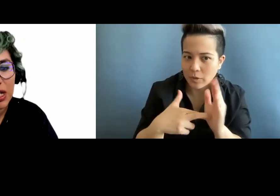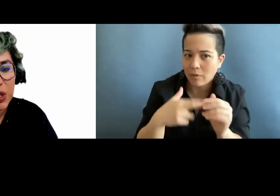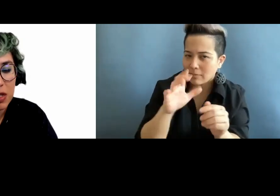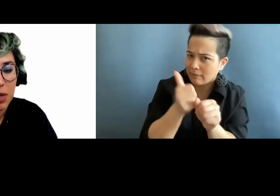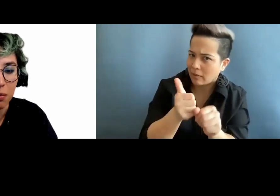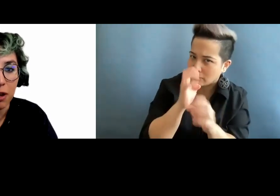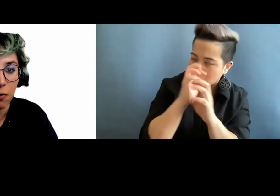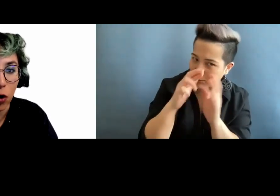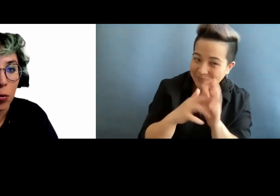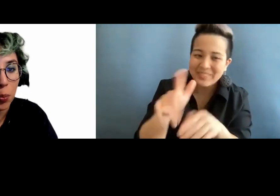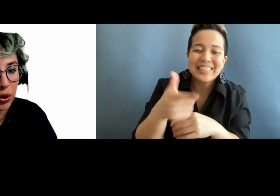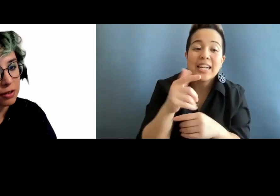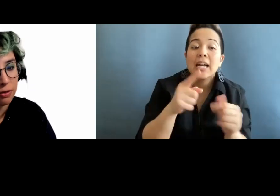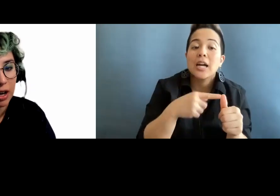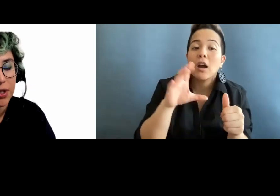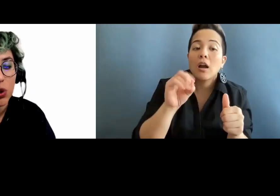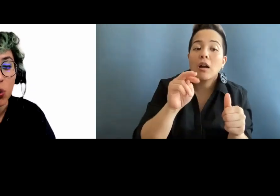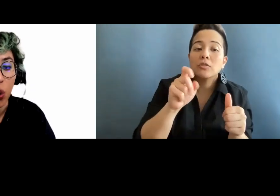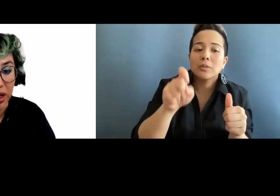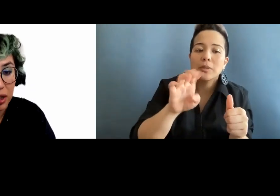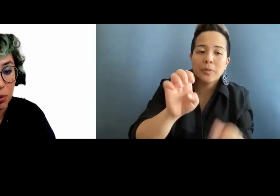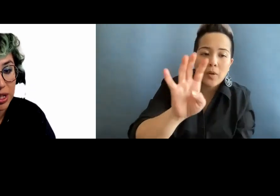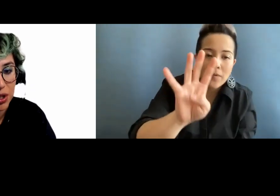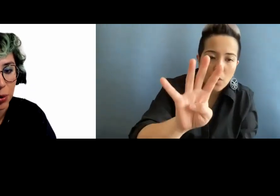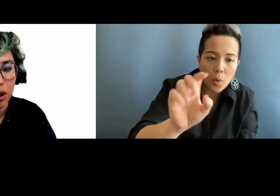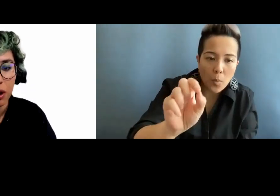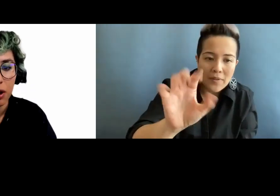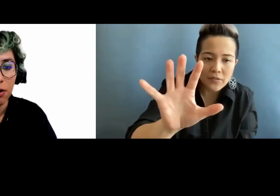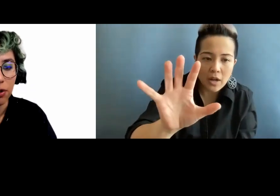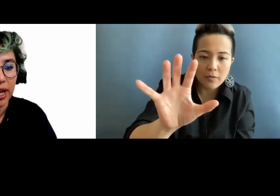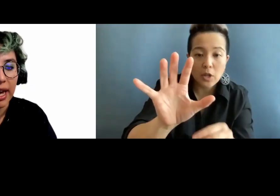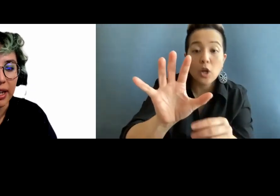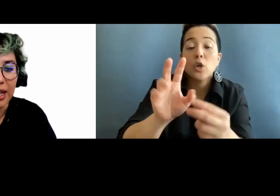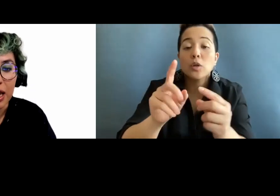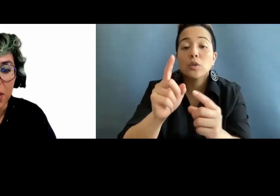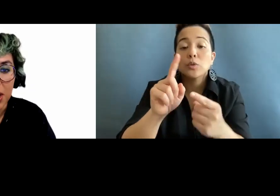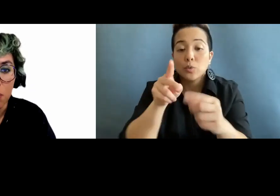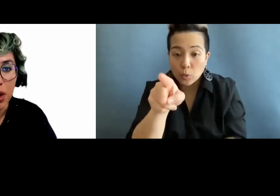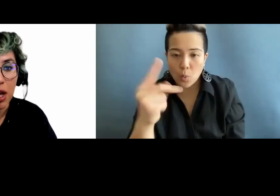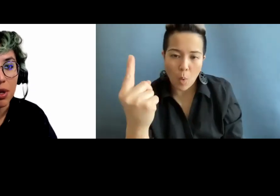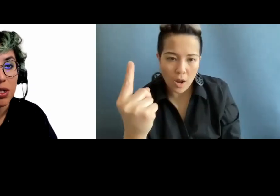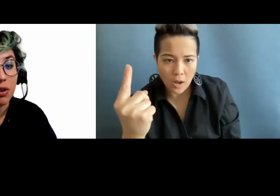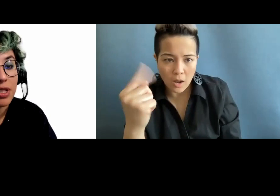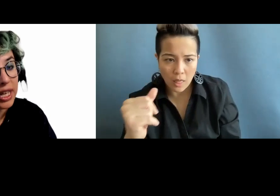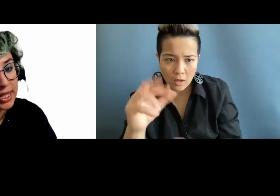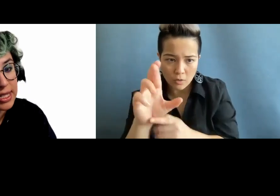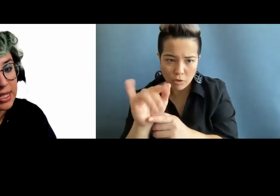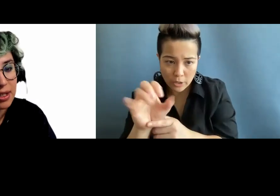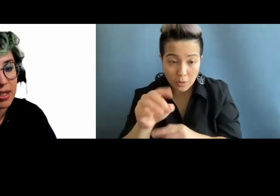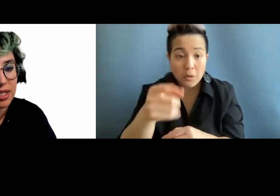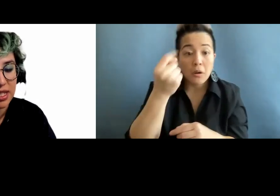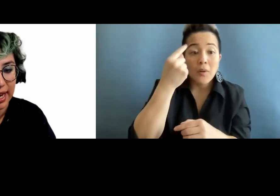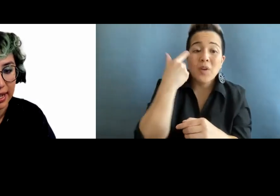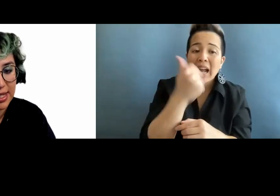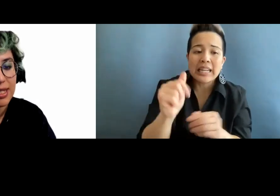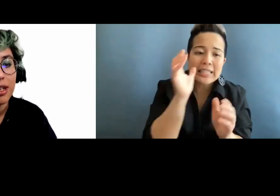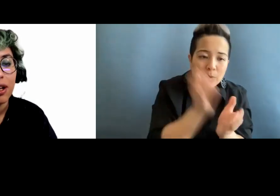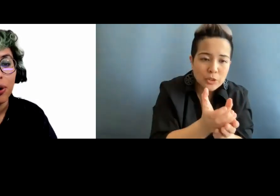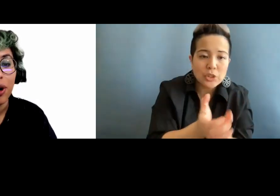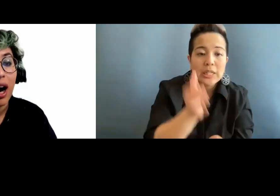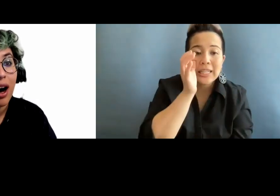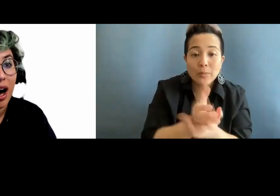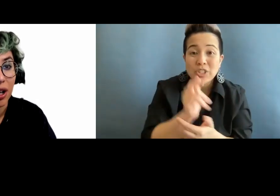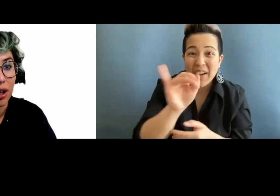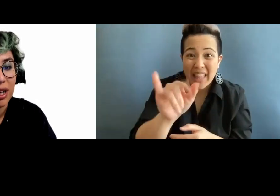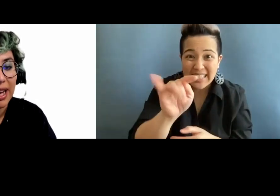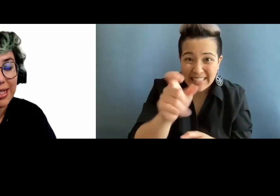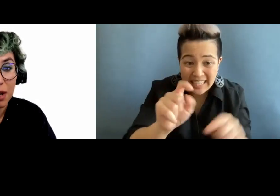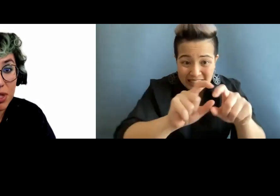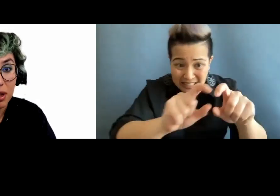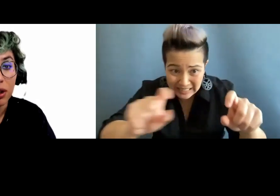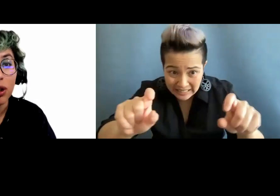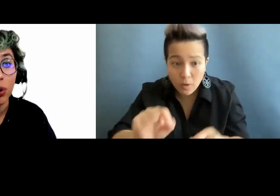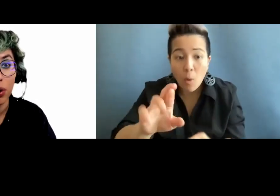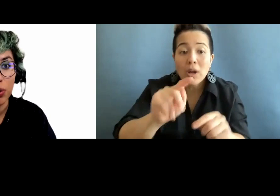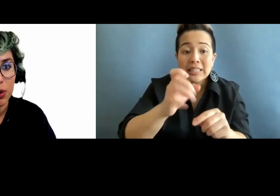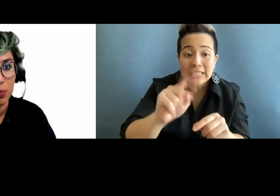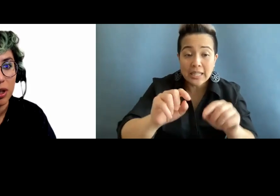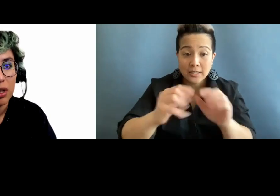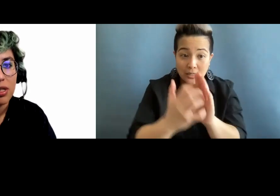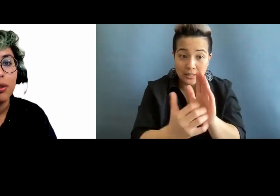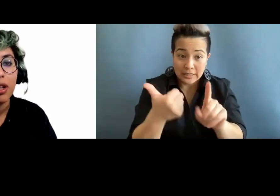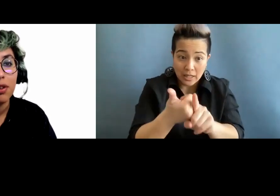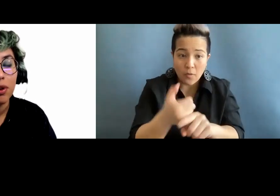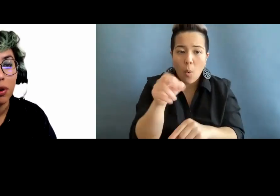Contrast must be 4.5:1 ratio for any image, image of text, text, or icon, except logos. So if your